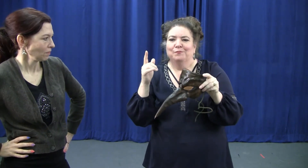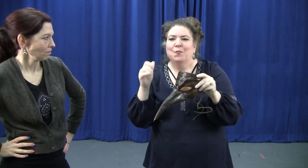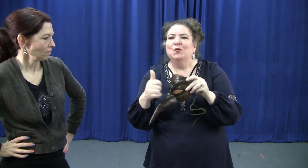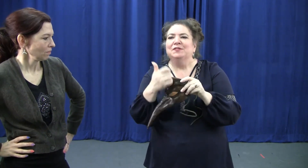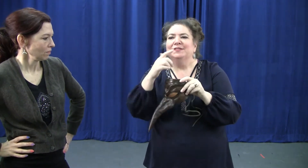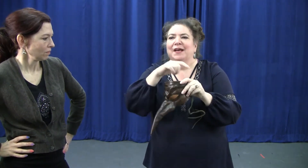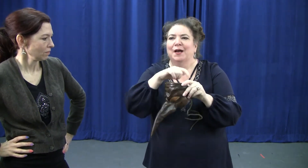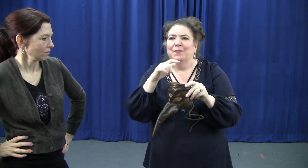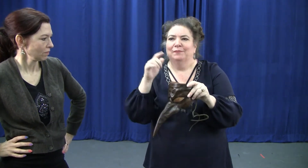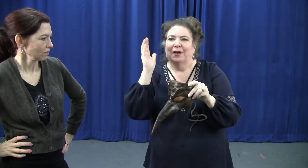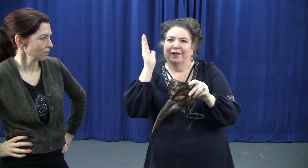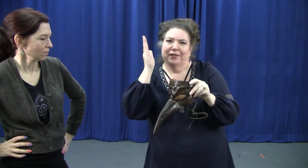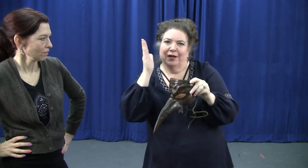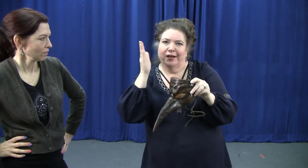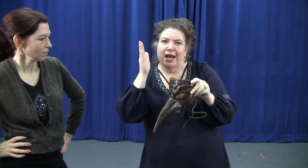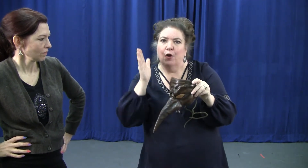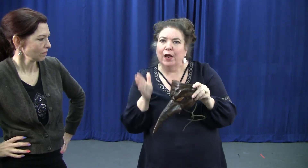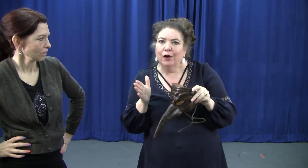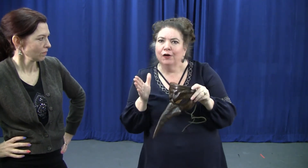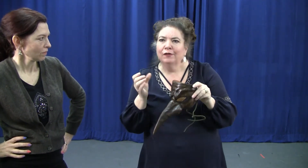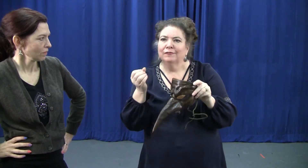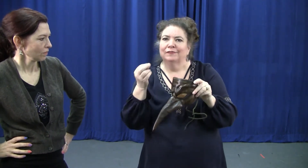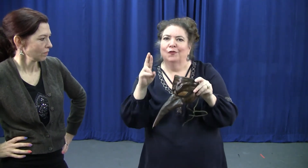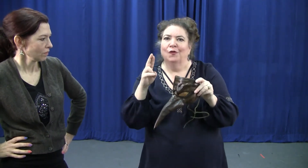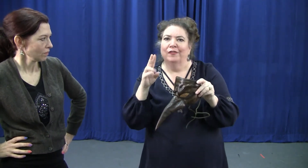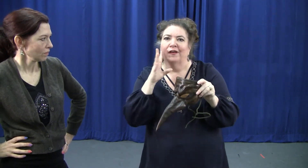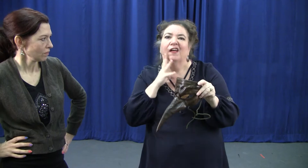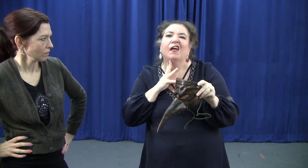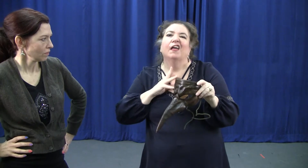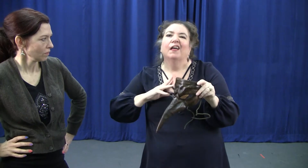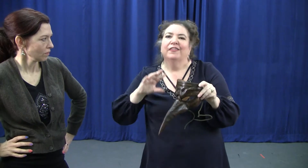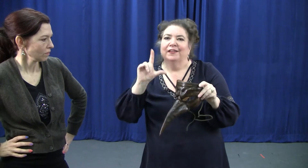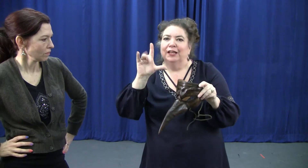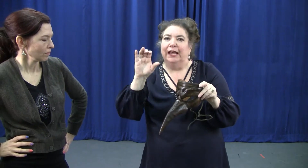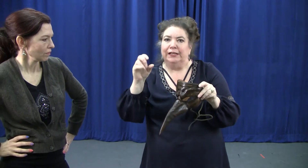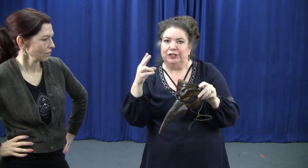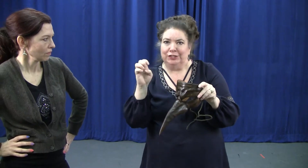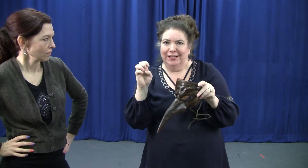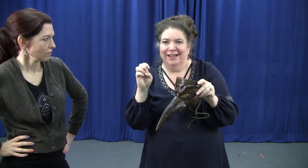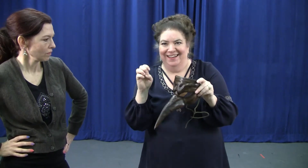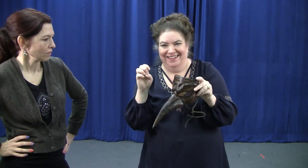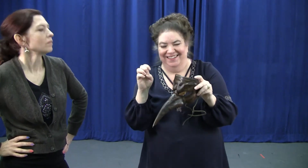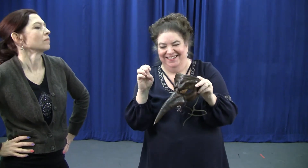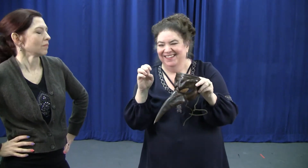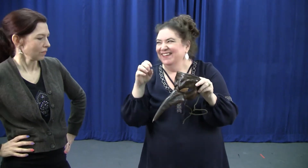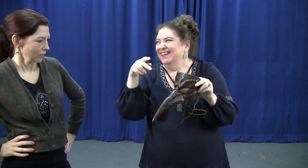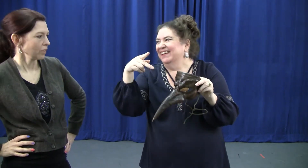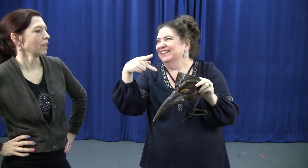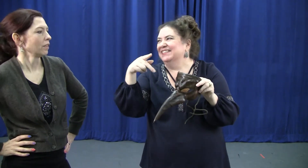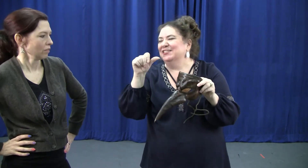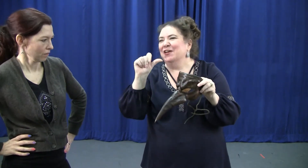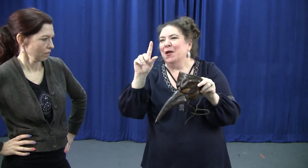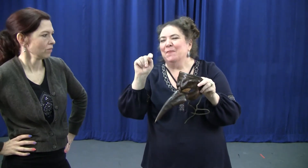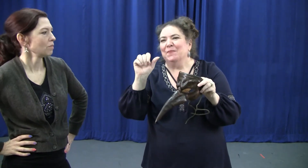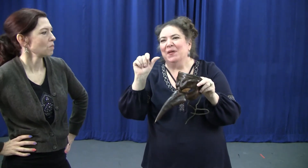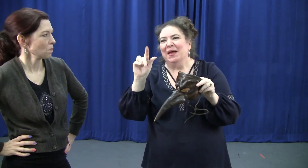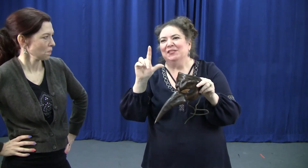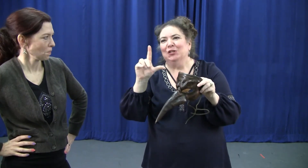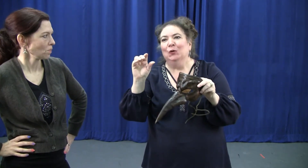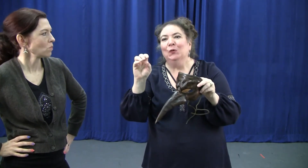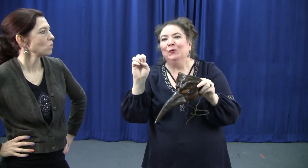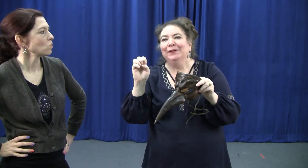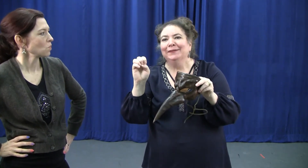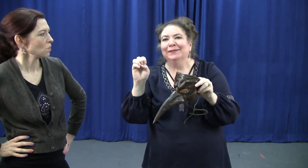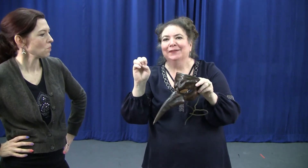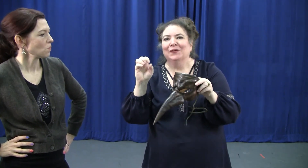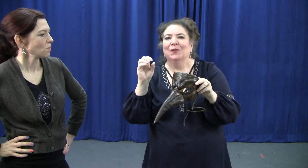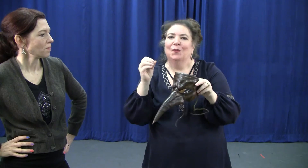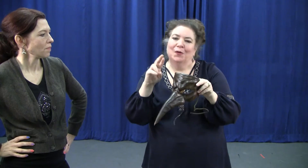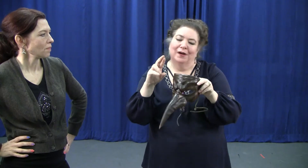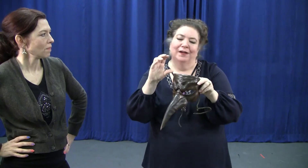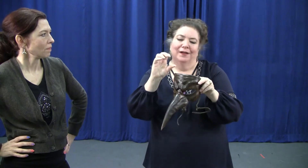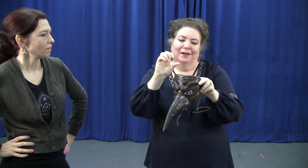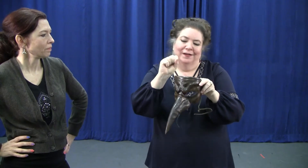Most the time, its the narrator, or the the lech. This is Pantaloon or...Scaramouche..